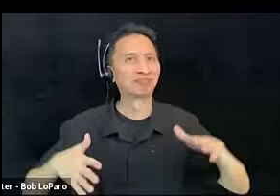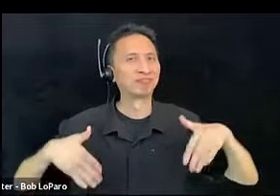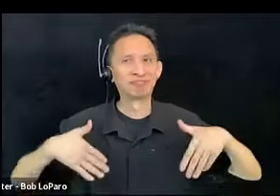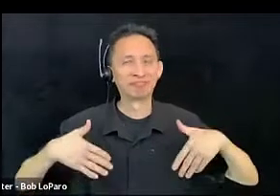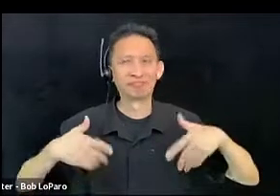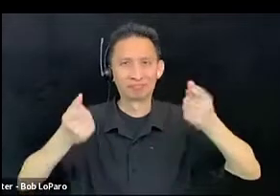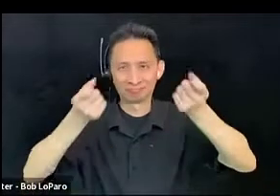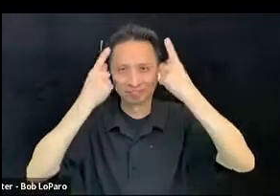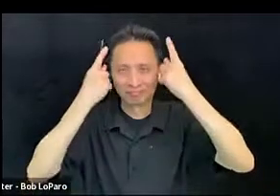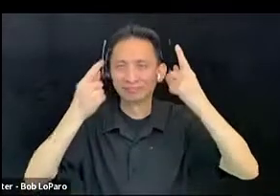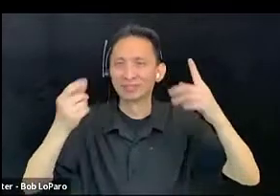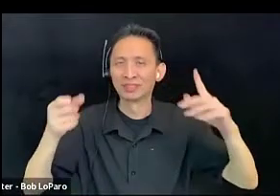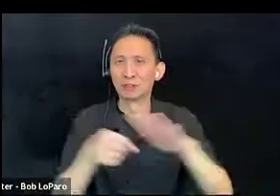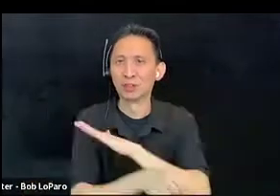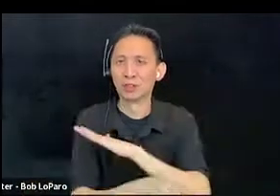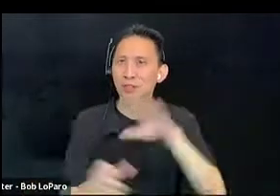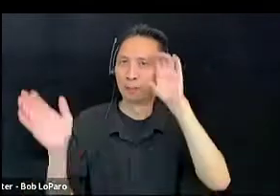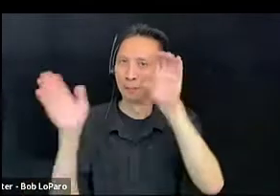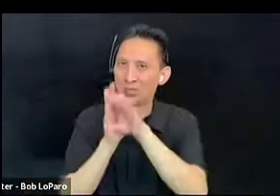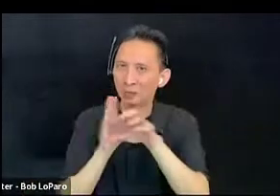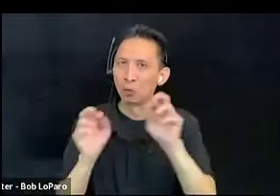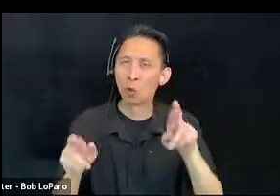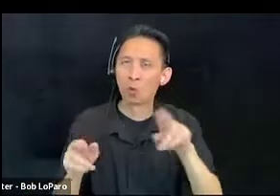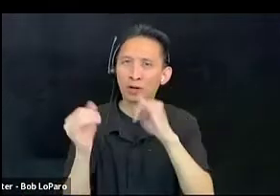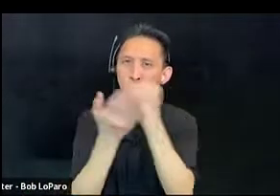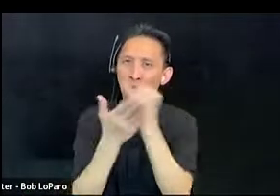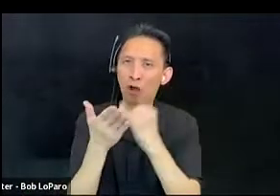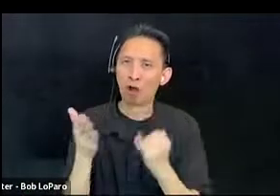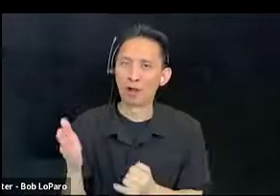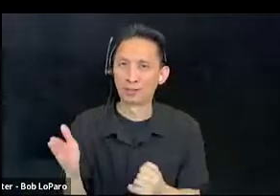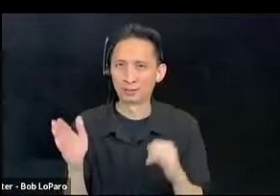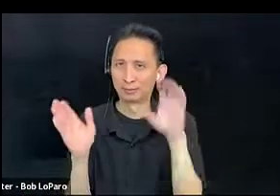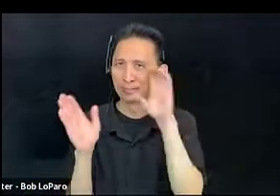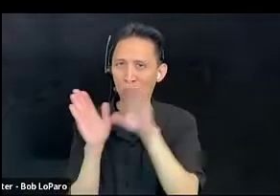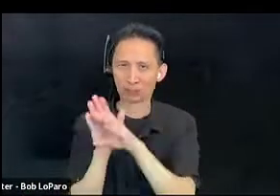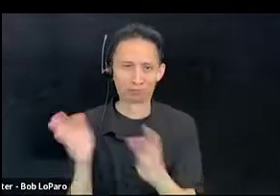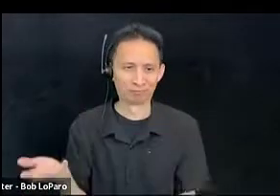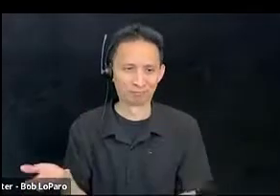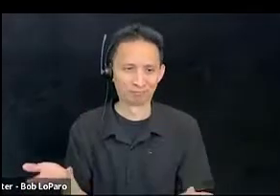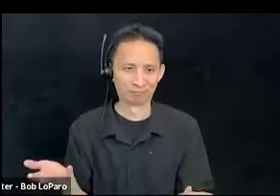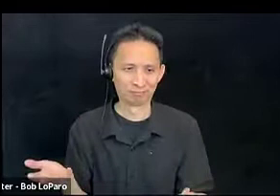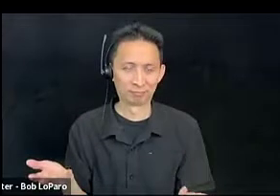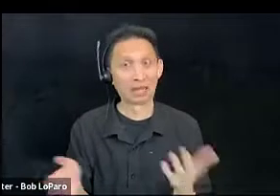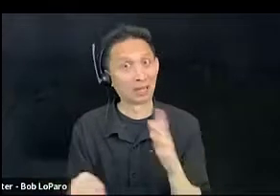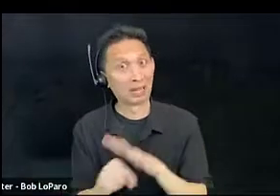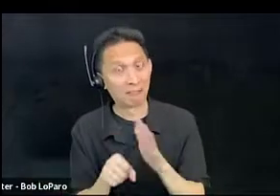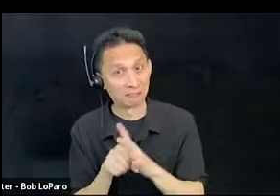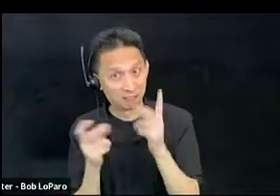But it's not just about, do they have enough vision? Are they in phase two or three? It's also, do they have an understanding